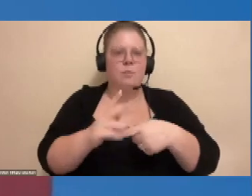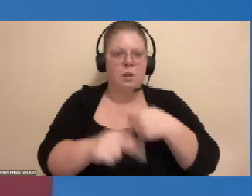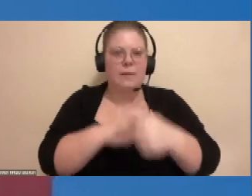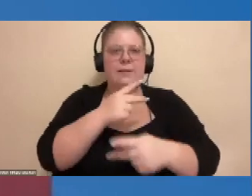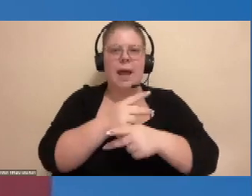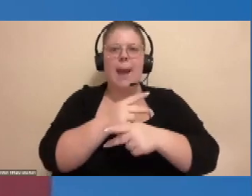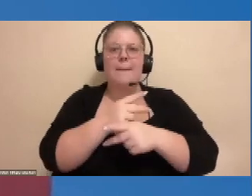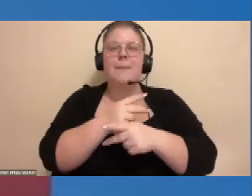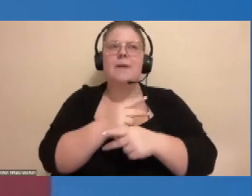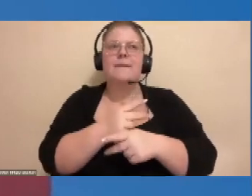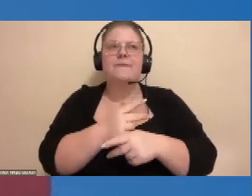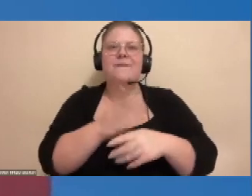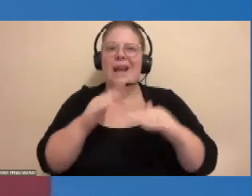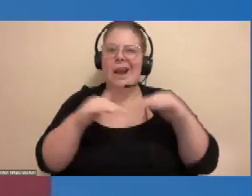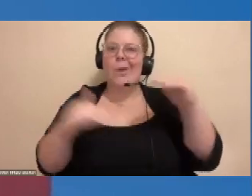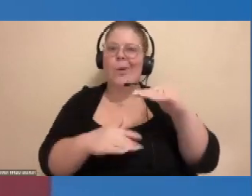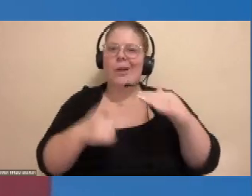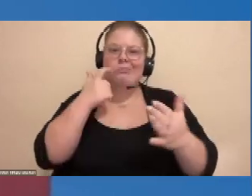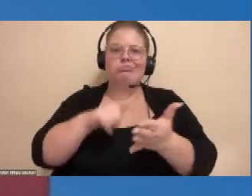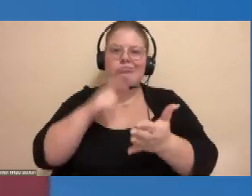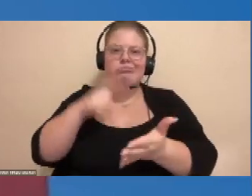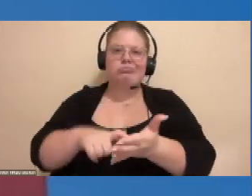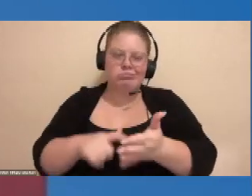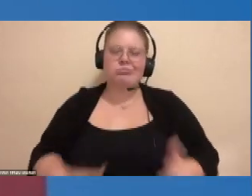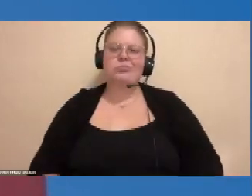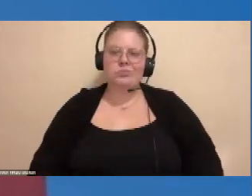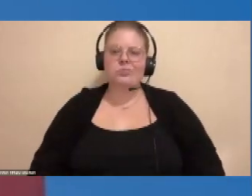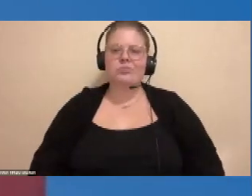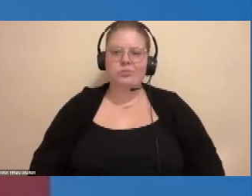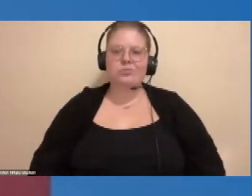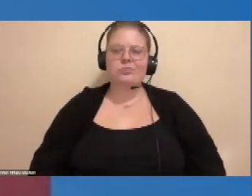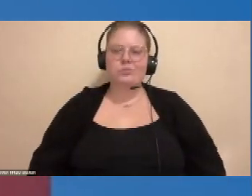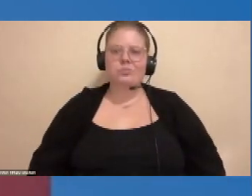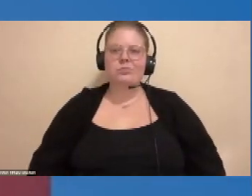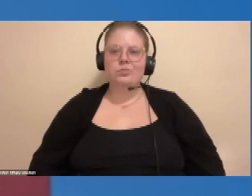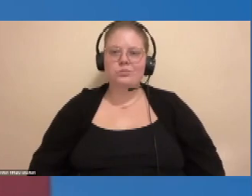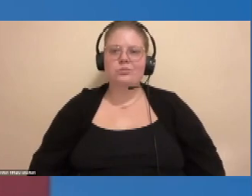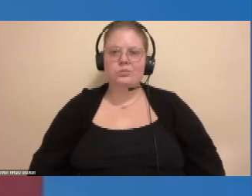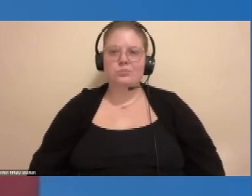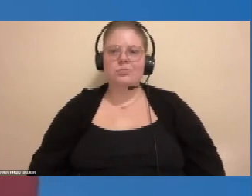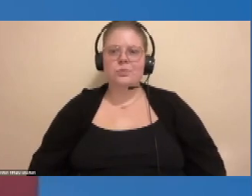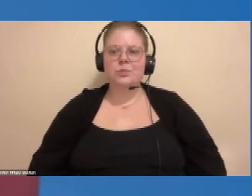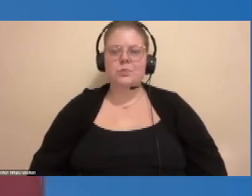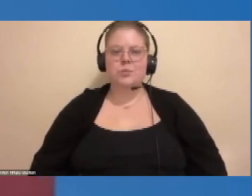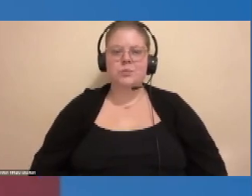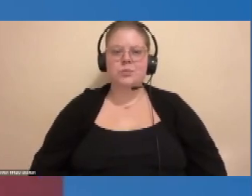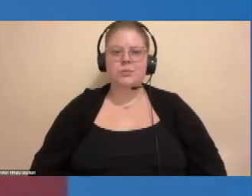inequities and barriers that we're seeing. And you know what are the barriers?